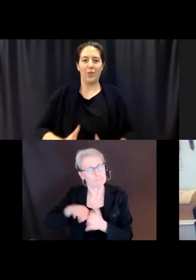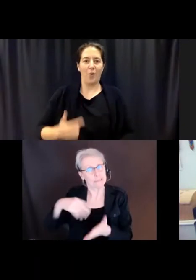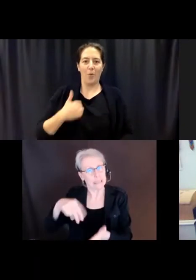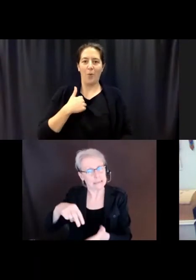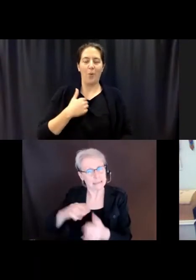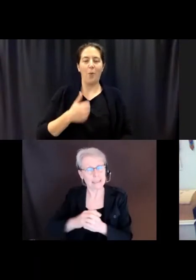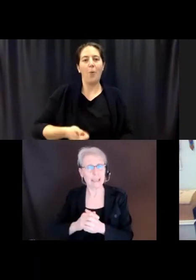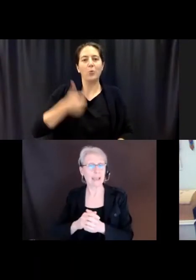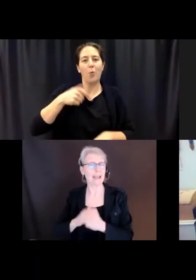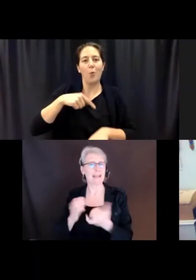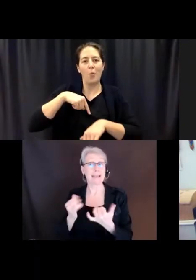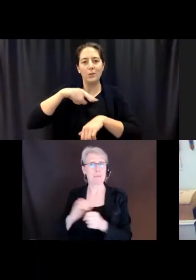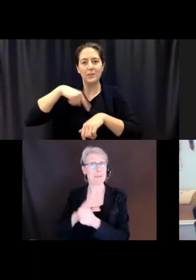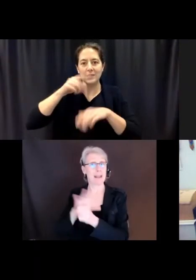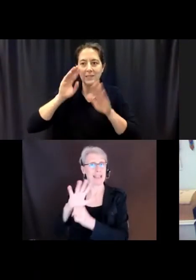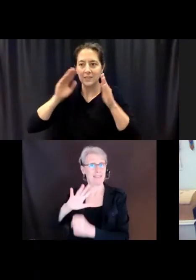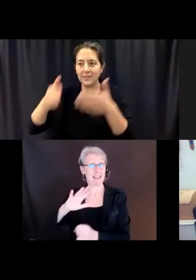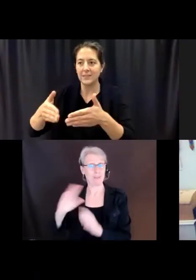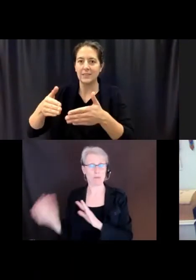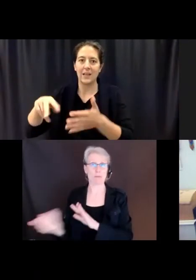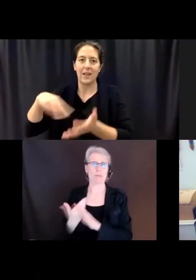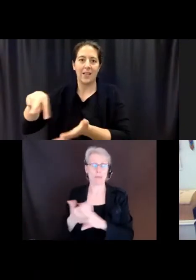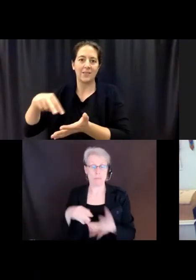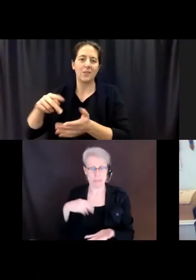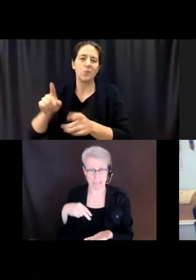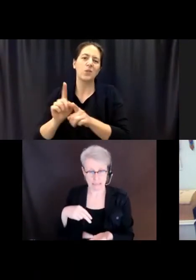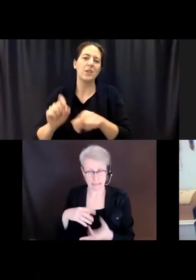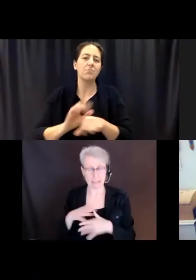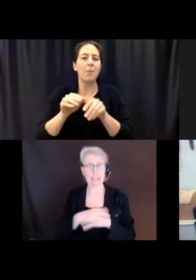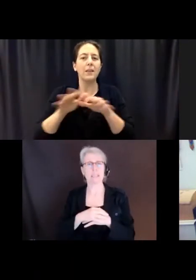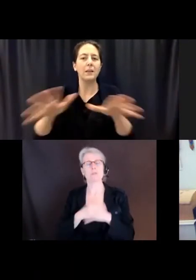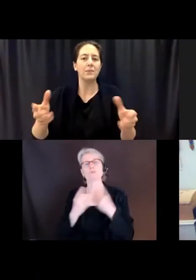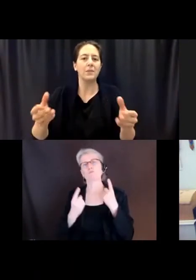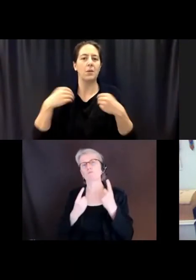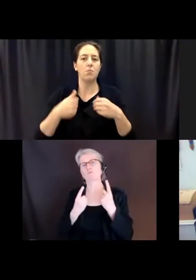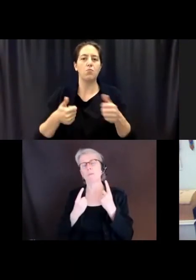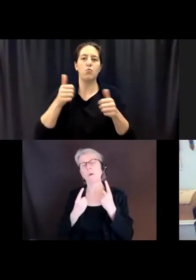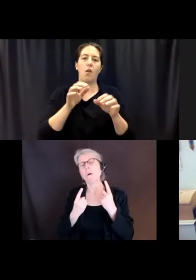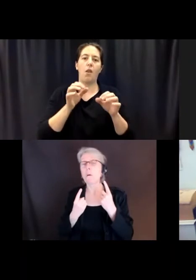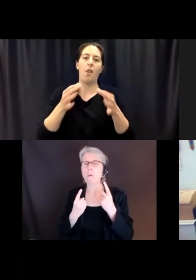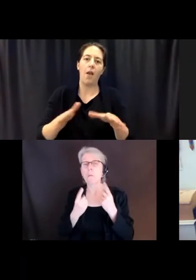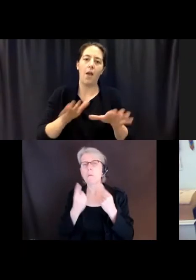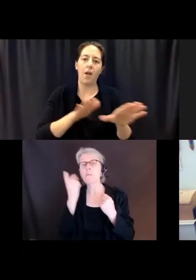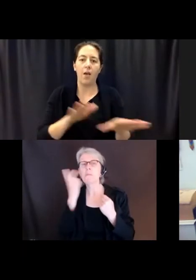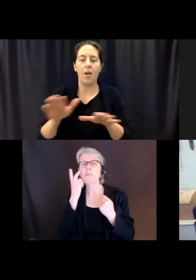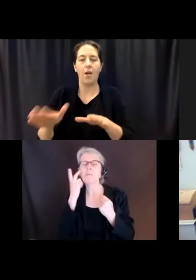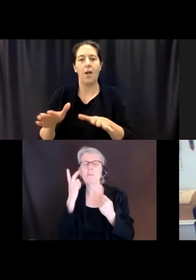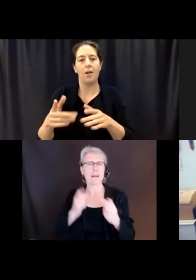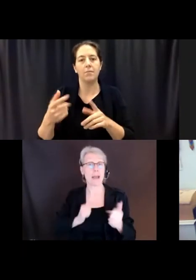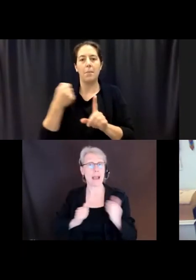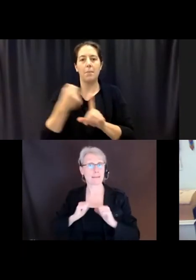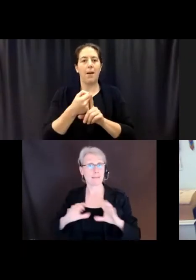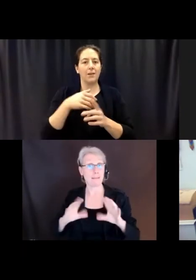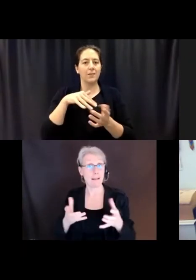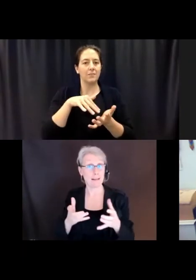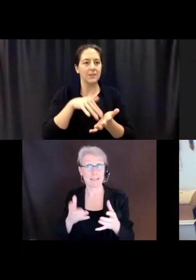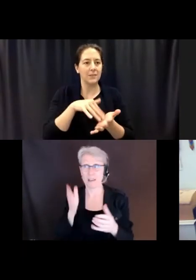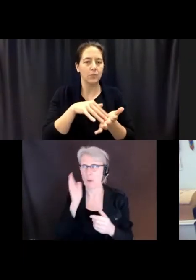FOR ME, AND I STARTED TAKING ACTING CLASSES. AND I AM CURRENTLY DOING AUDITIONS AND WORKING